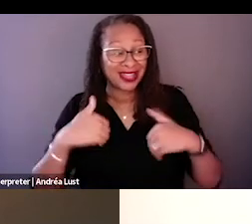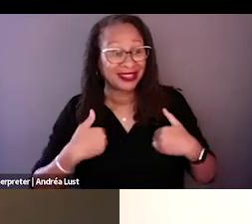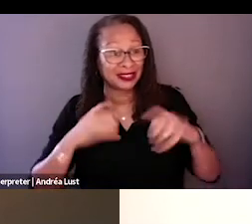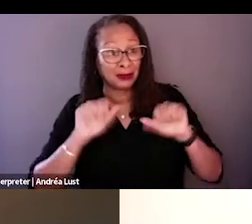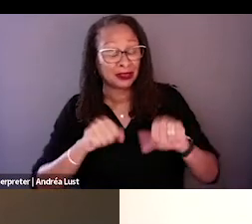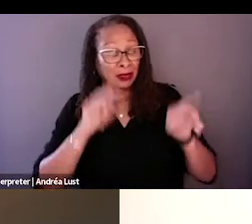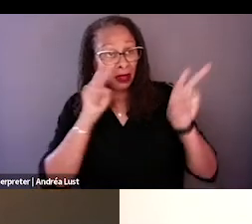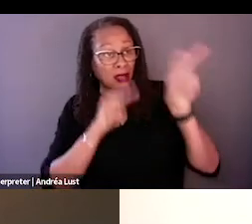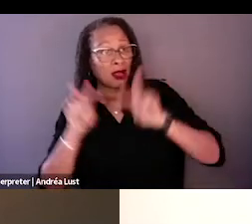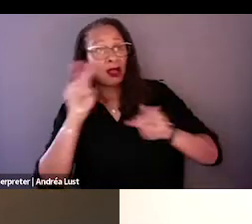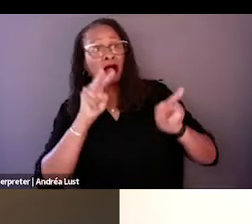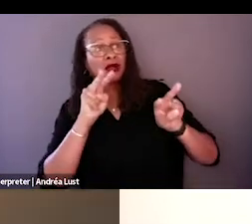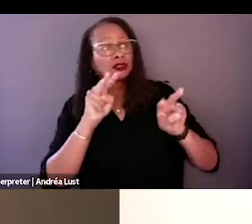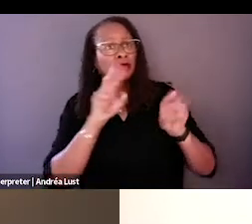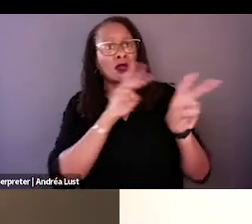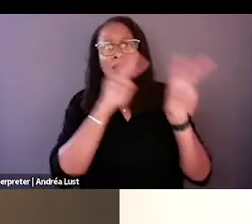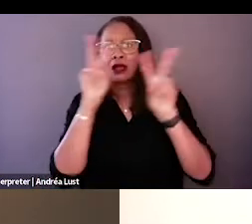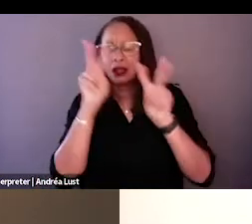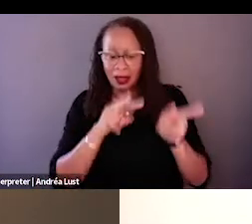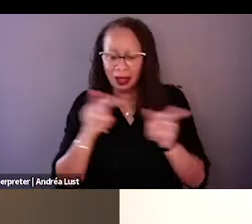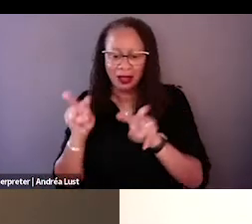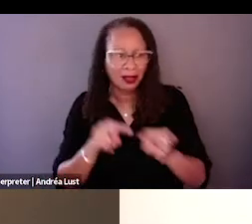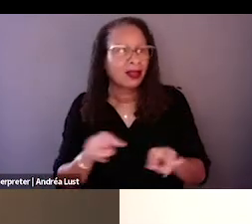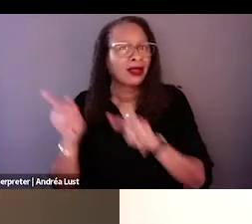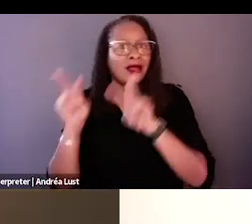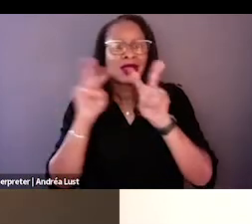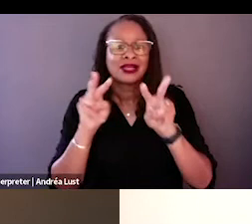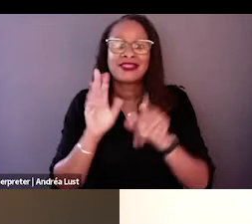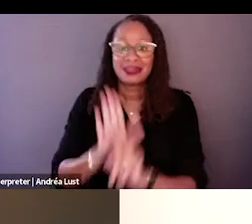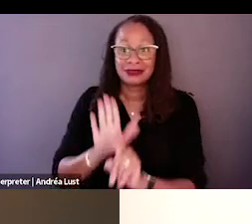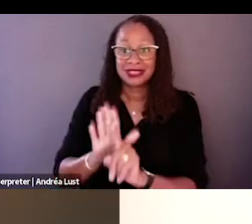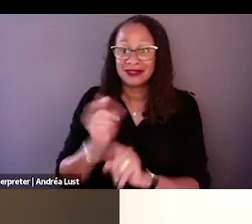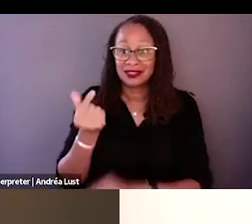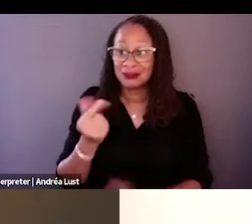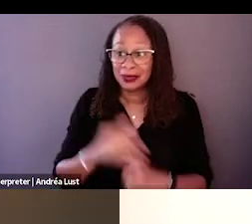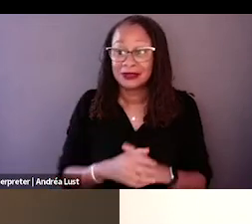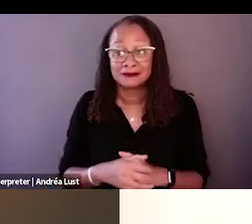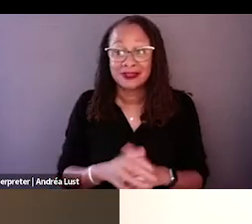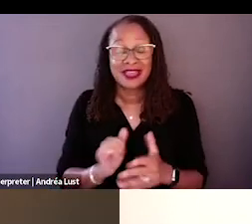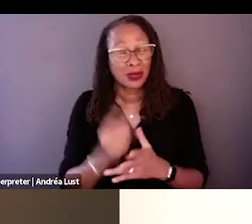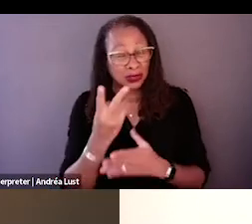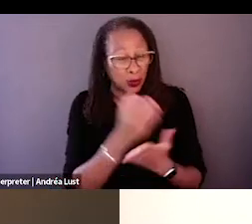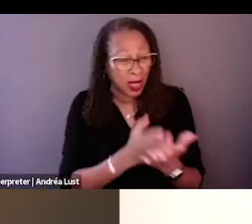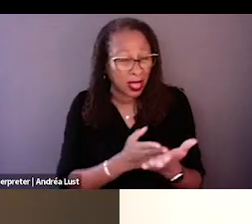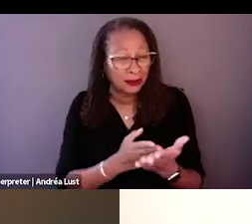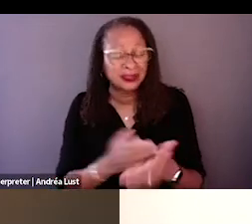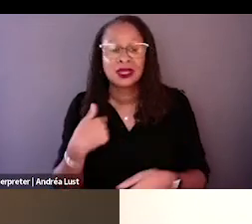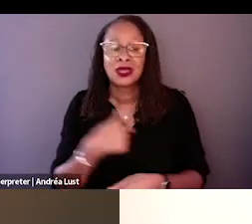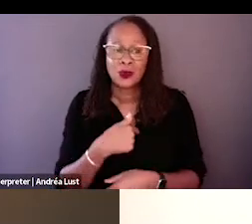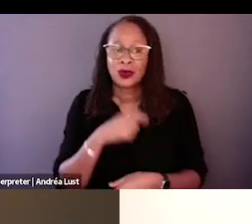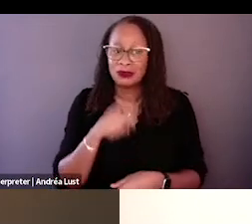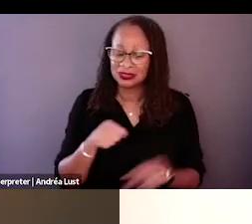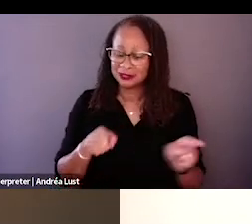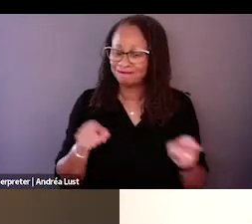way it looks now and so on, so in that sense, it was not a very expensive film.